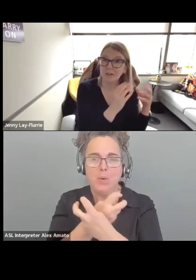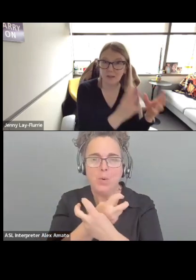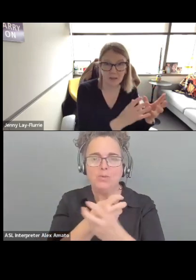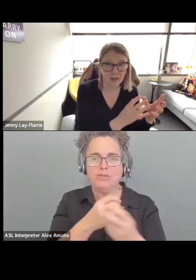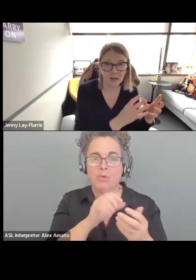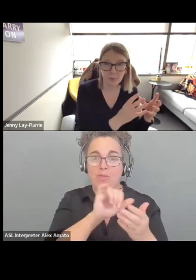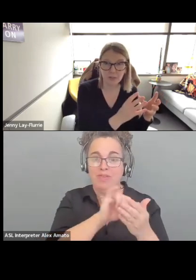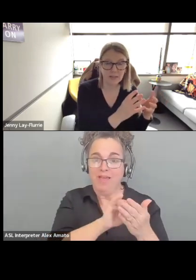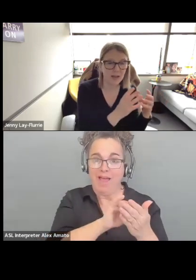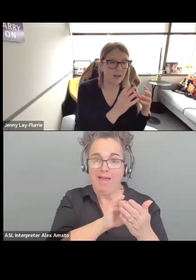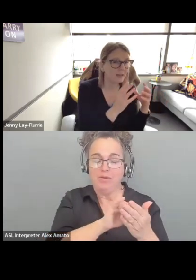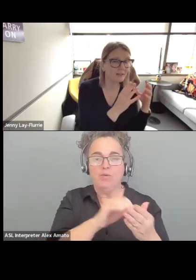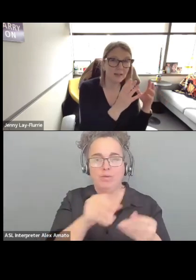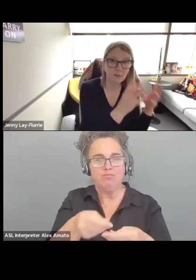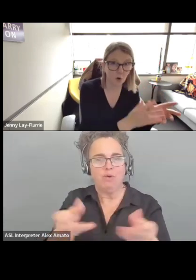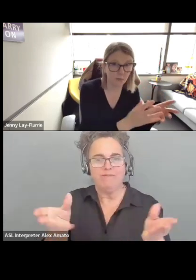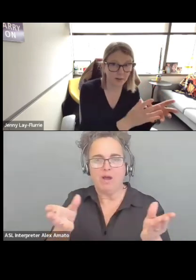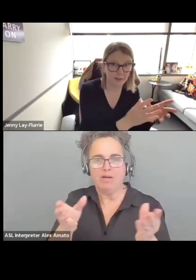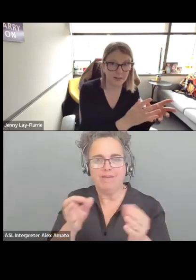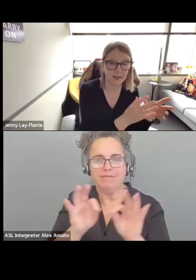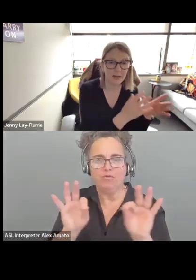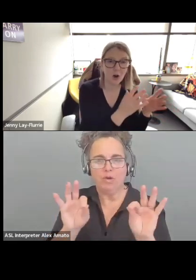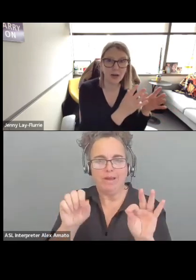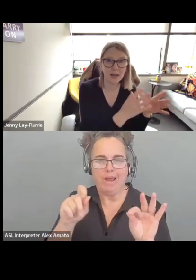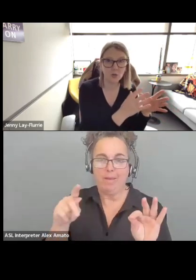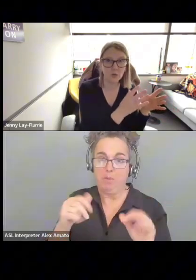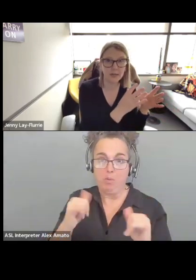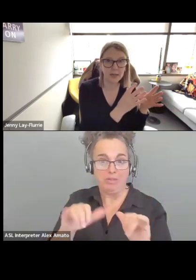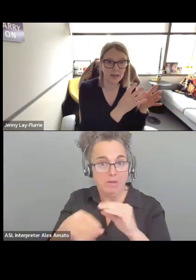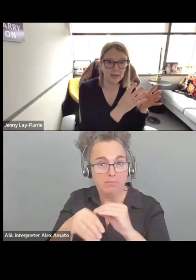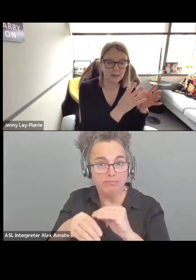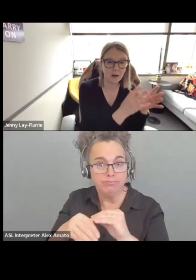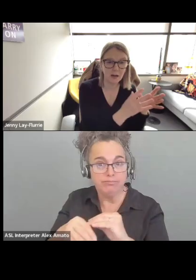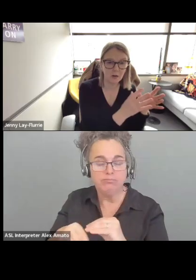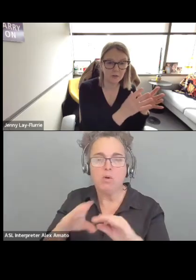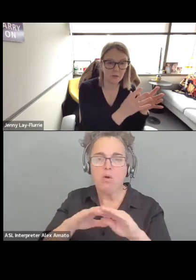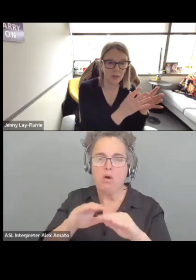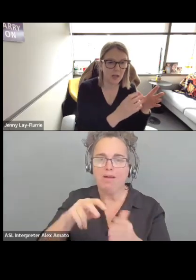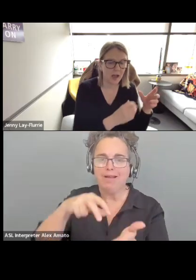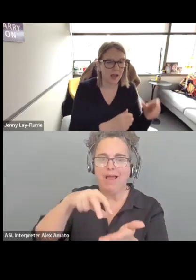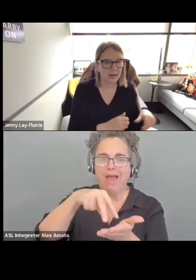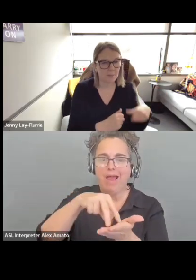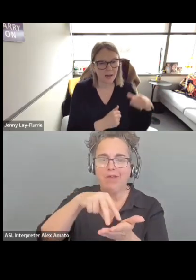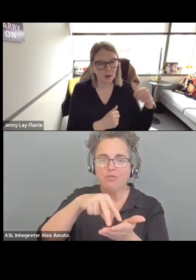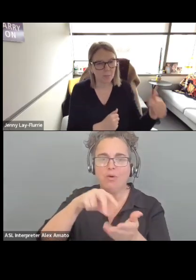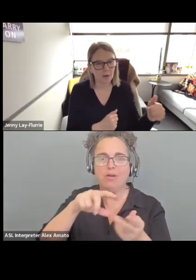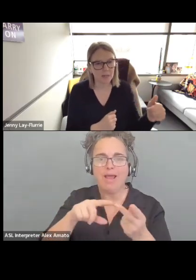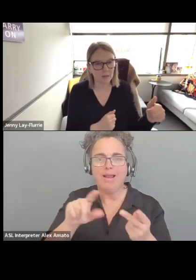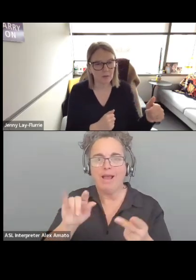that is still available today, is still evolving today on Android and iOS, and empower blind